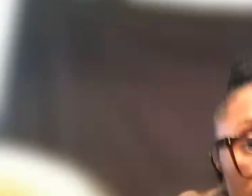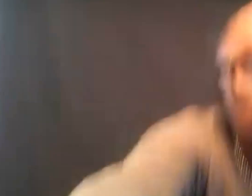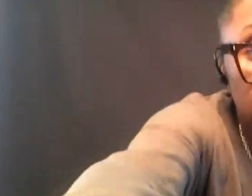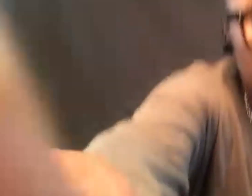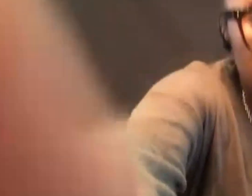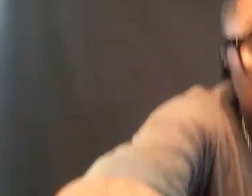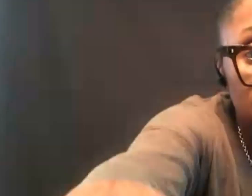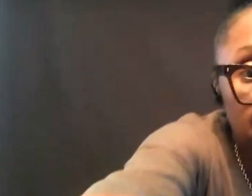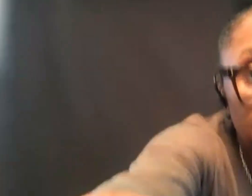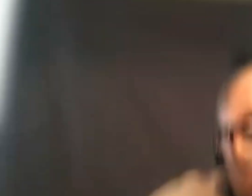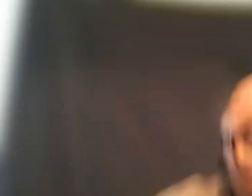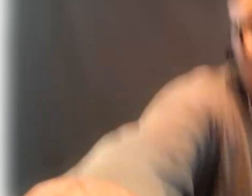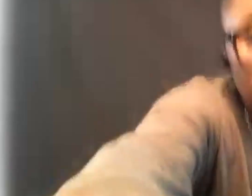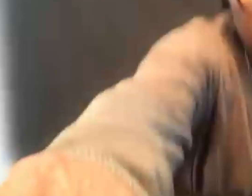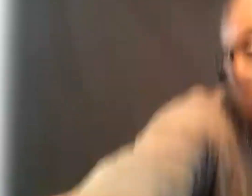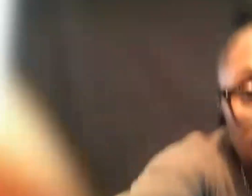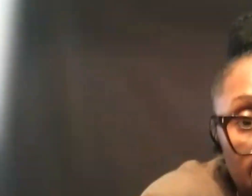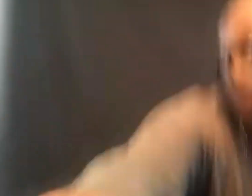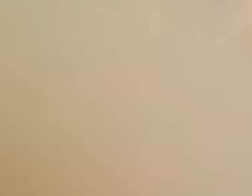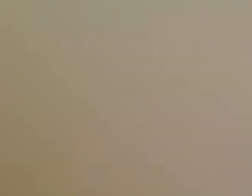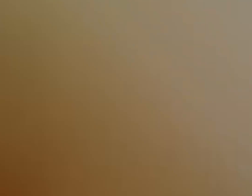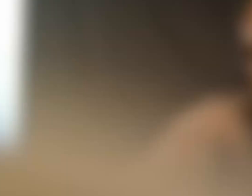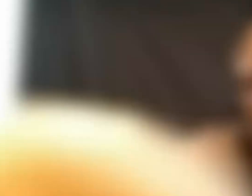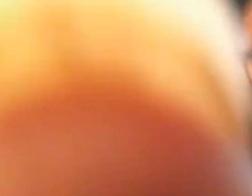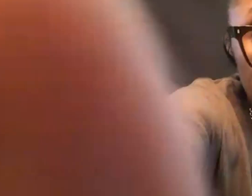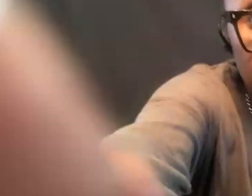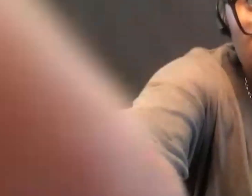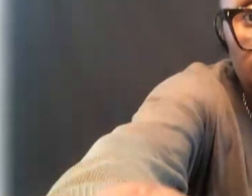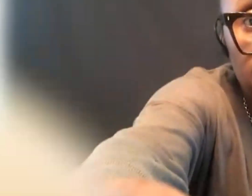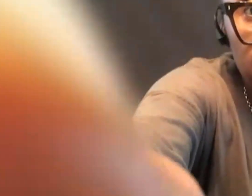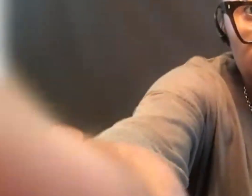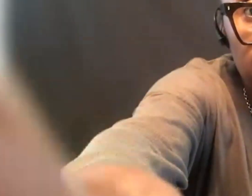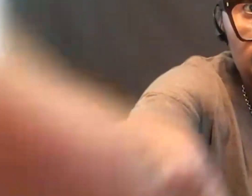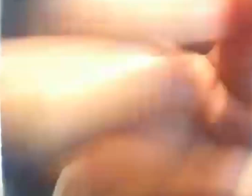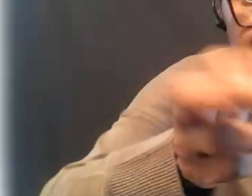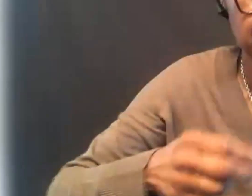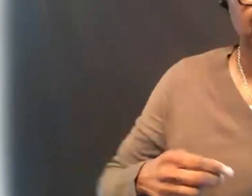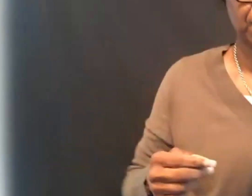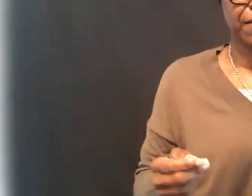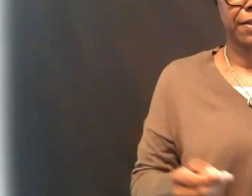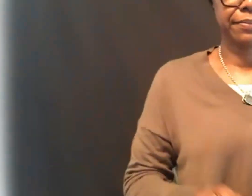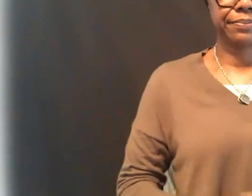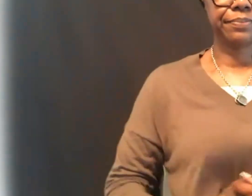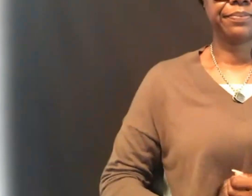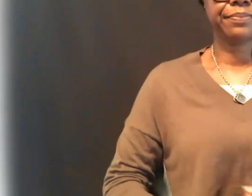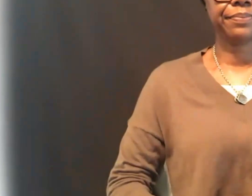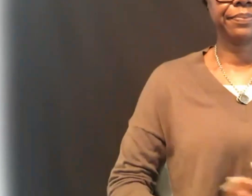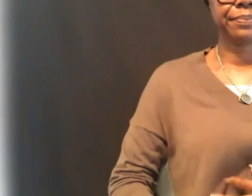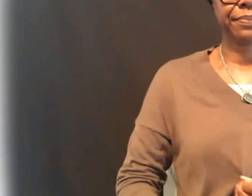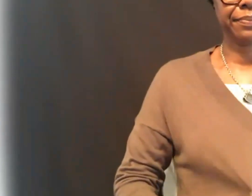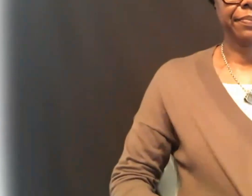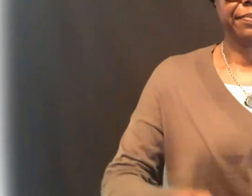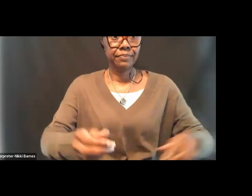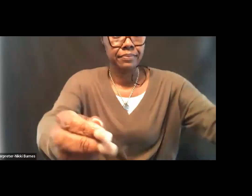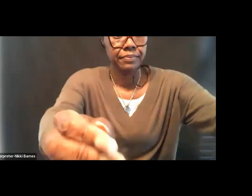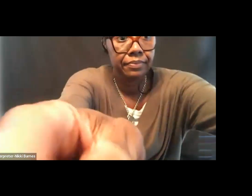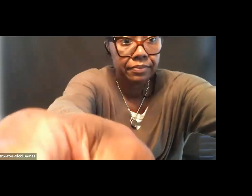Okay. Just waiting for Tammy to get back. There's Tammy.